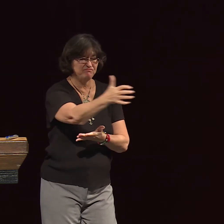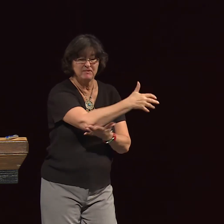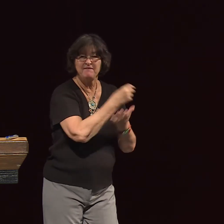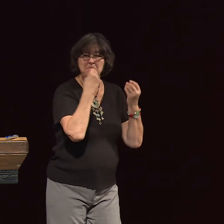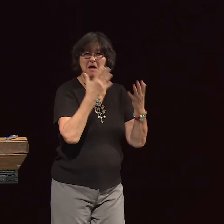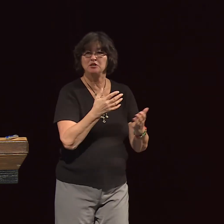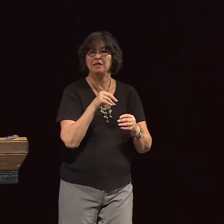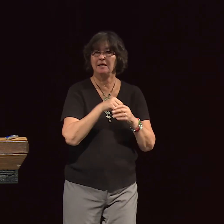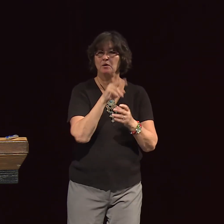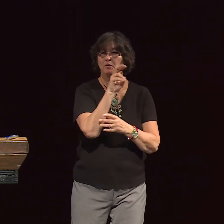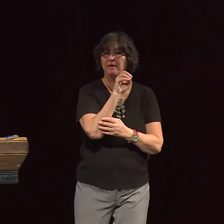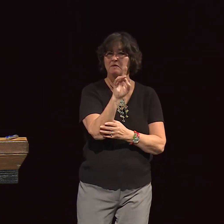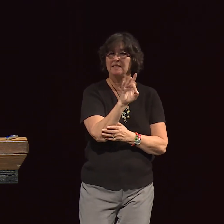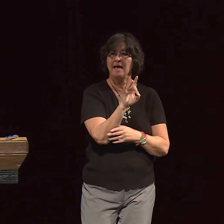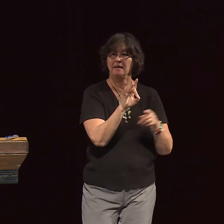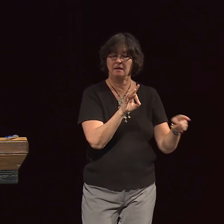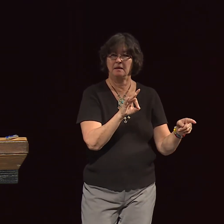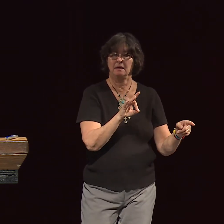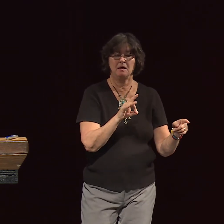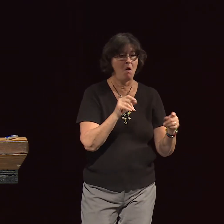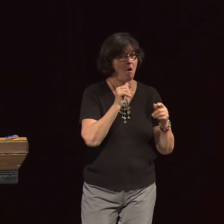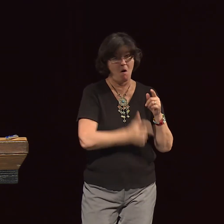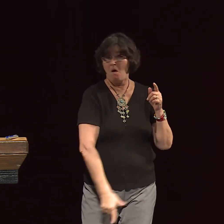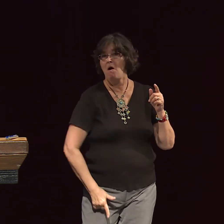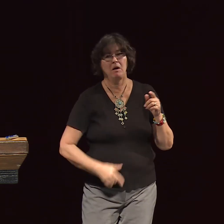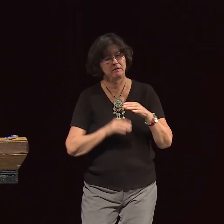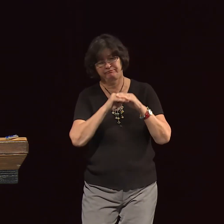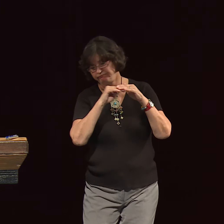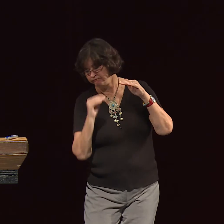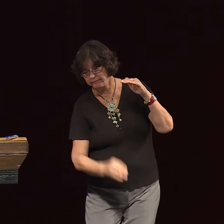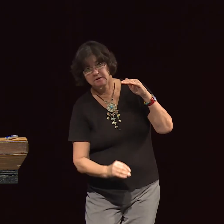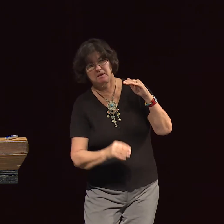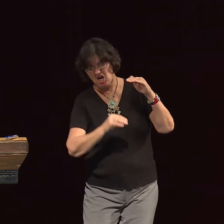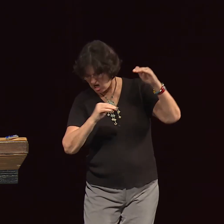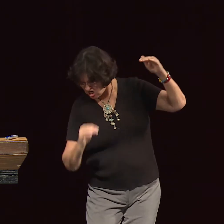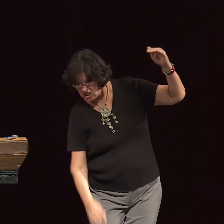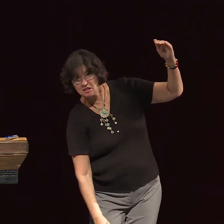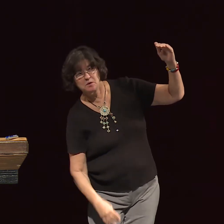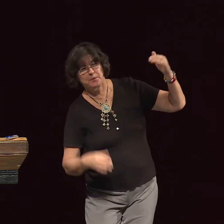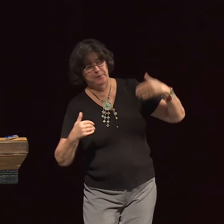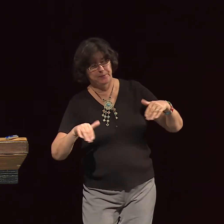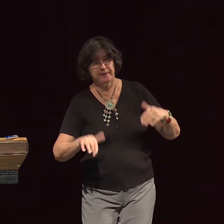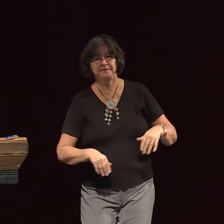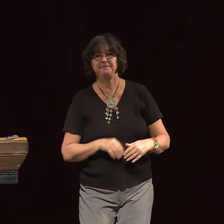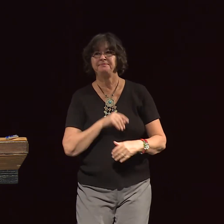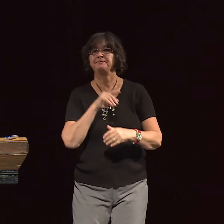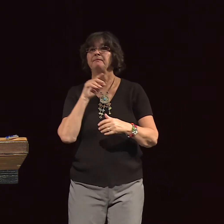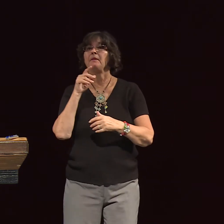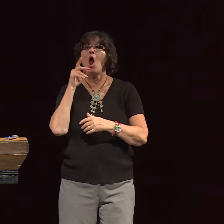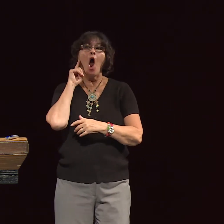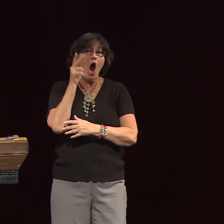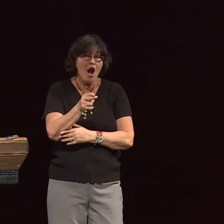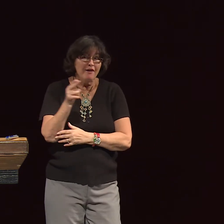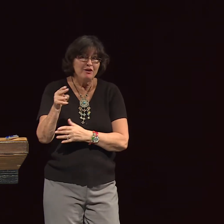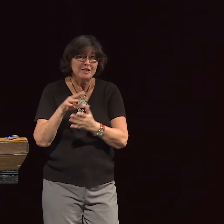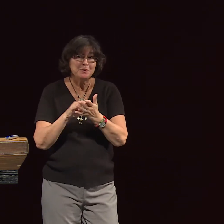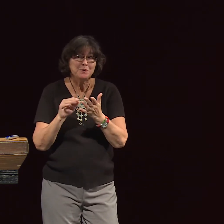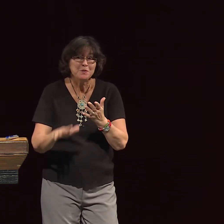And that was from the data collected in 2008. And so that is significantly below